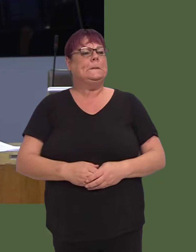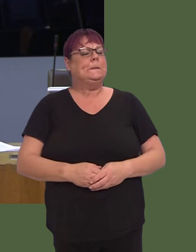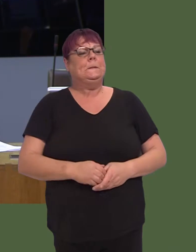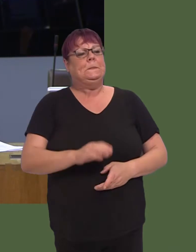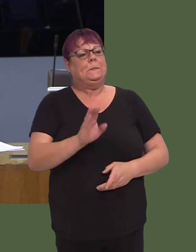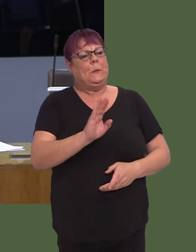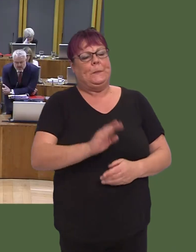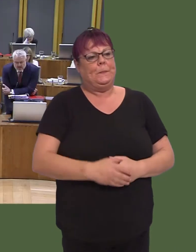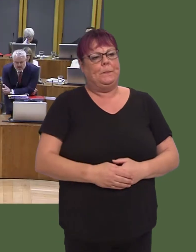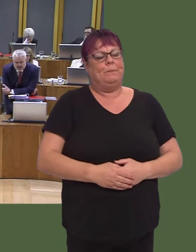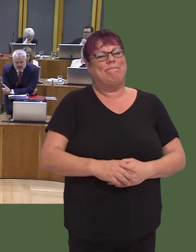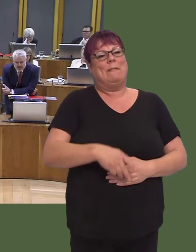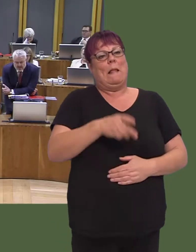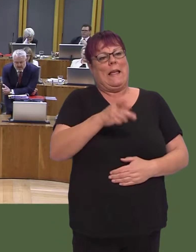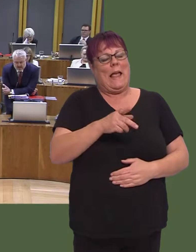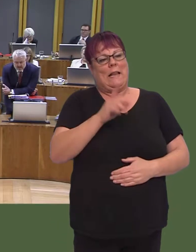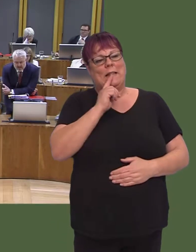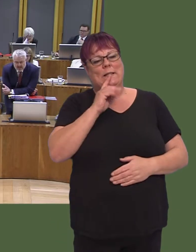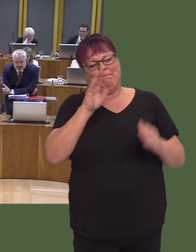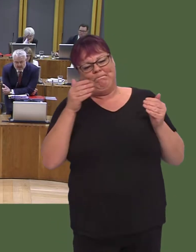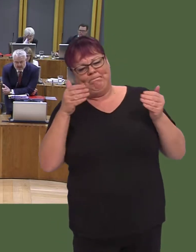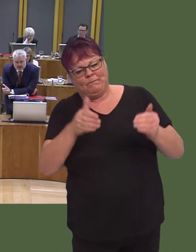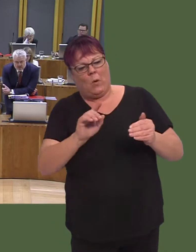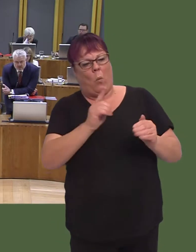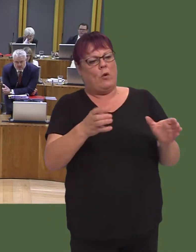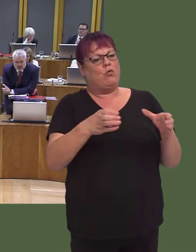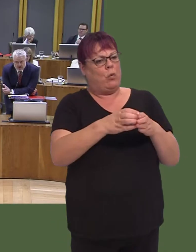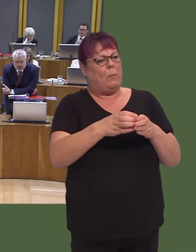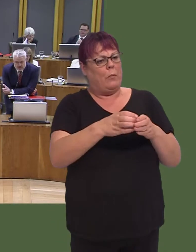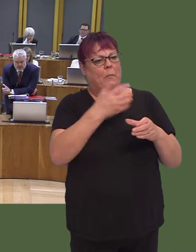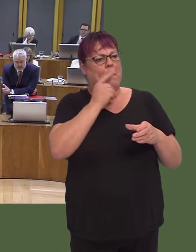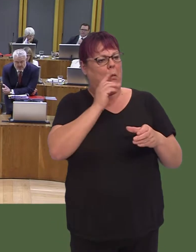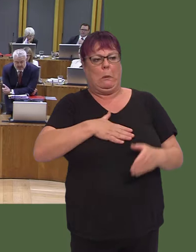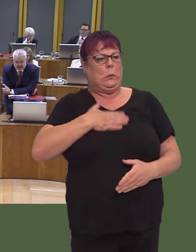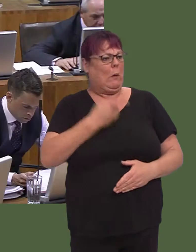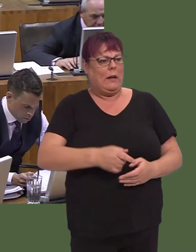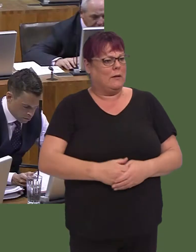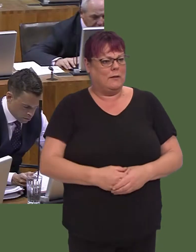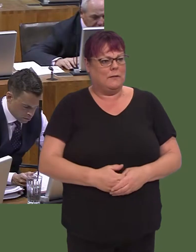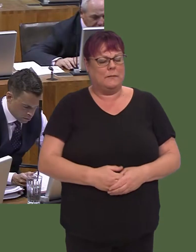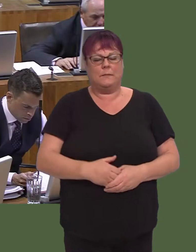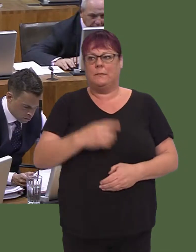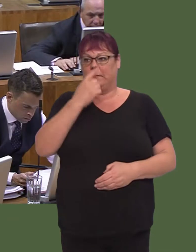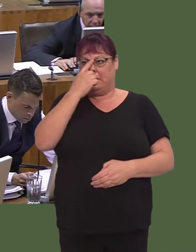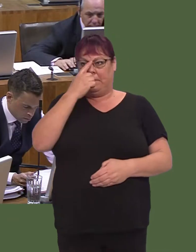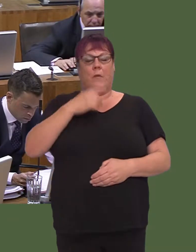Carwyn Jones AM: No, and I do regret the fact that he, again, singles out one religious group he particularly dislikes.